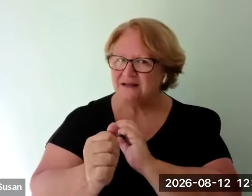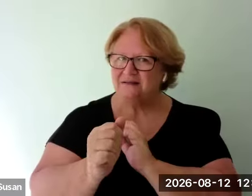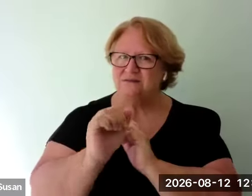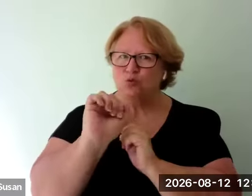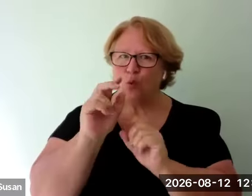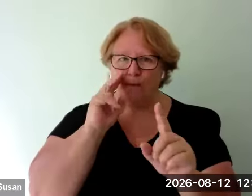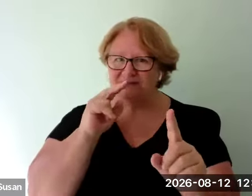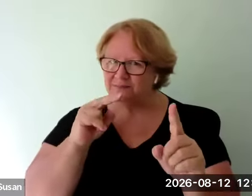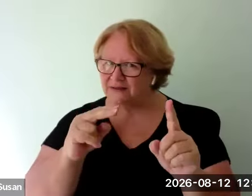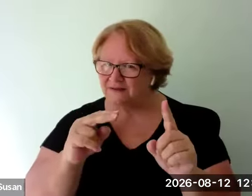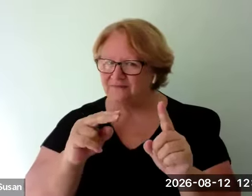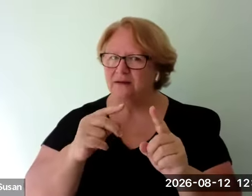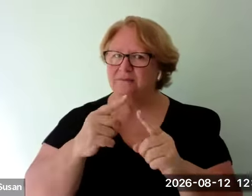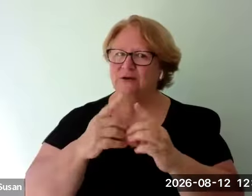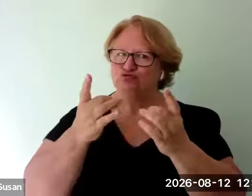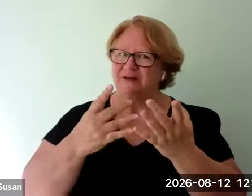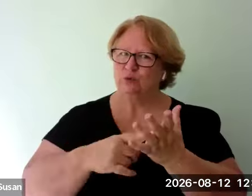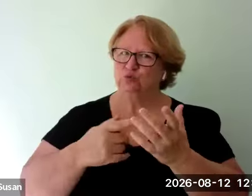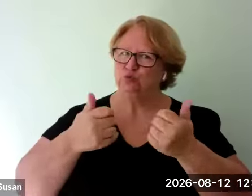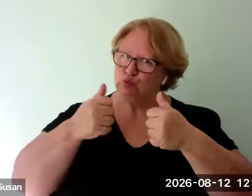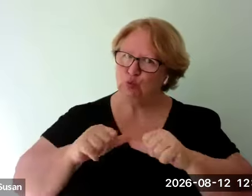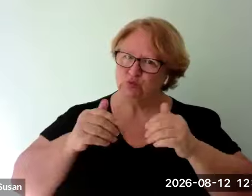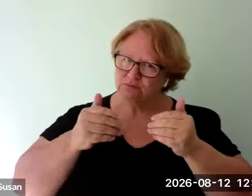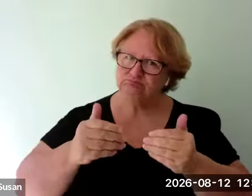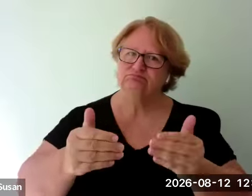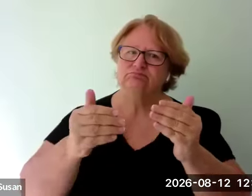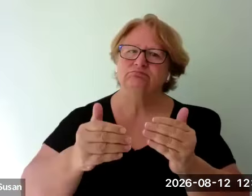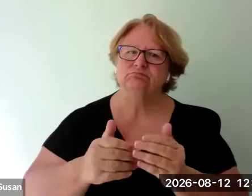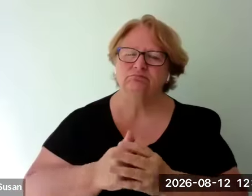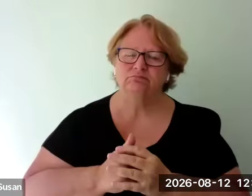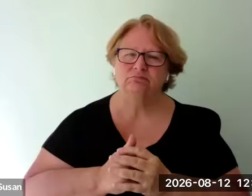disability research. The skills and perspectives they